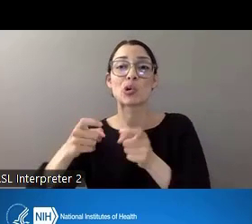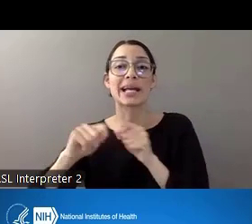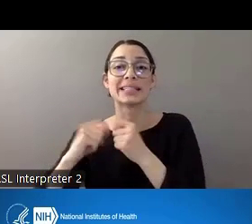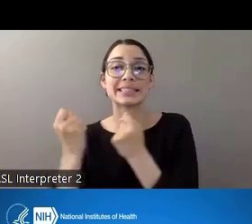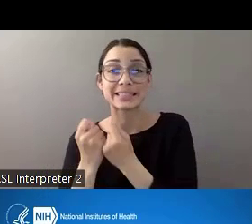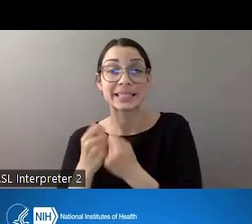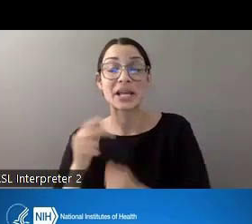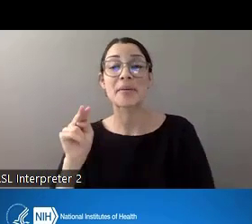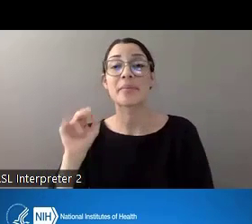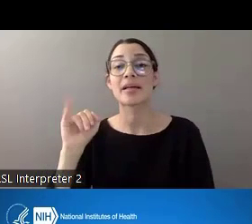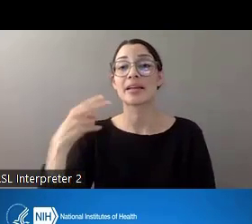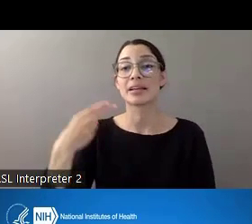Office of Extramural Research.